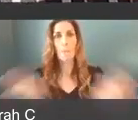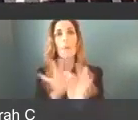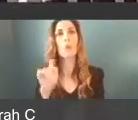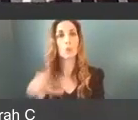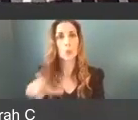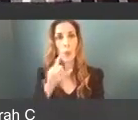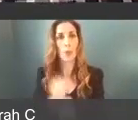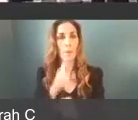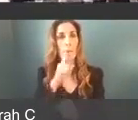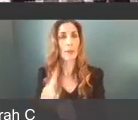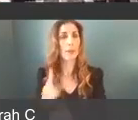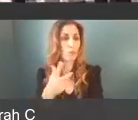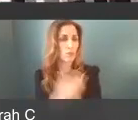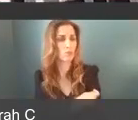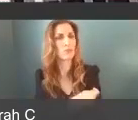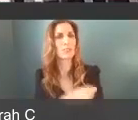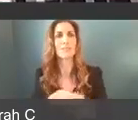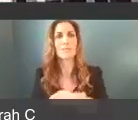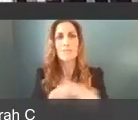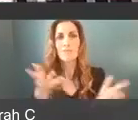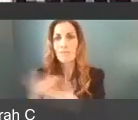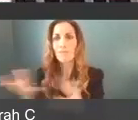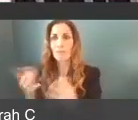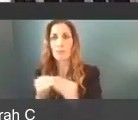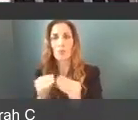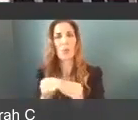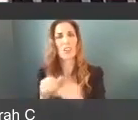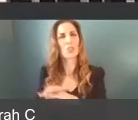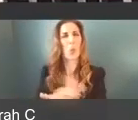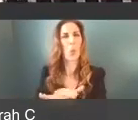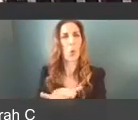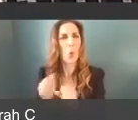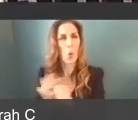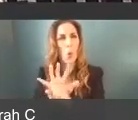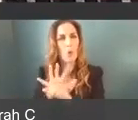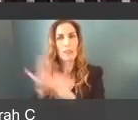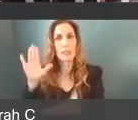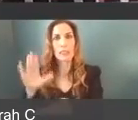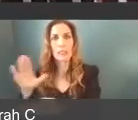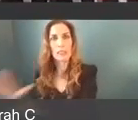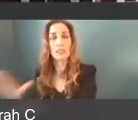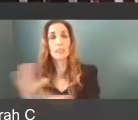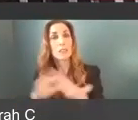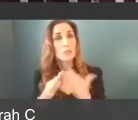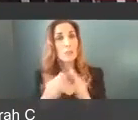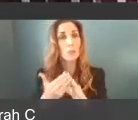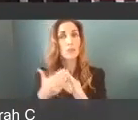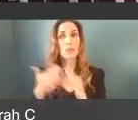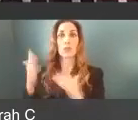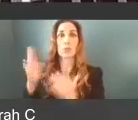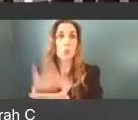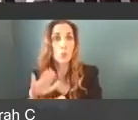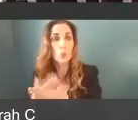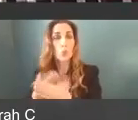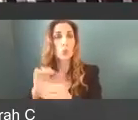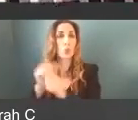and to help us get our families, communities, schools, and workplaces back to "together" sooner.